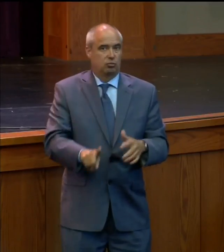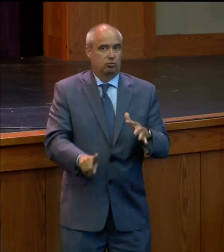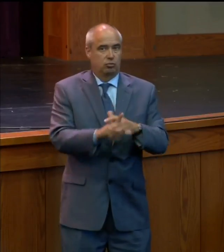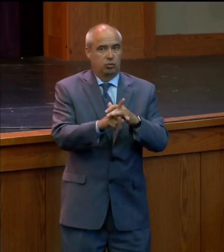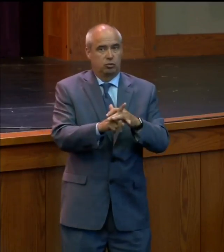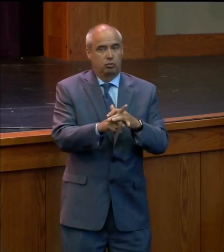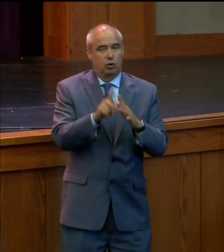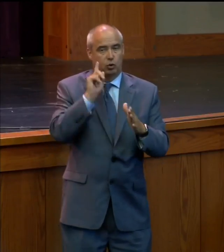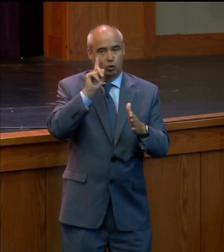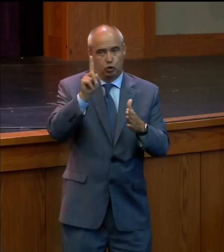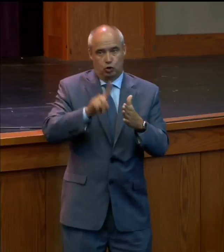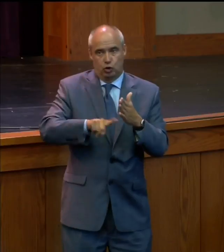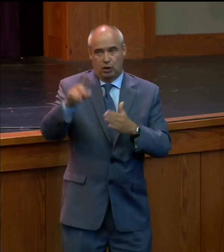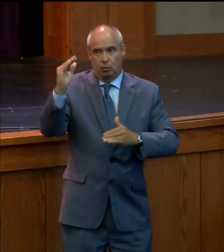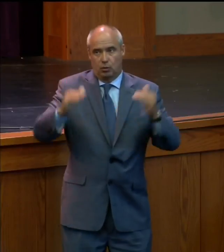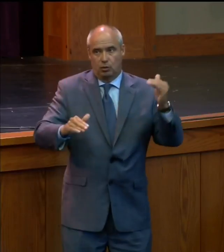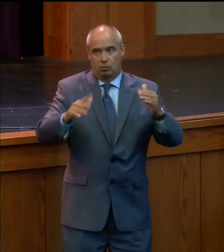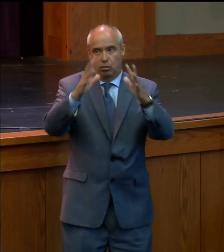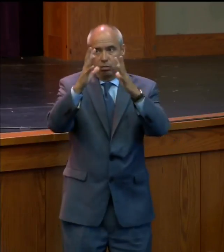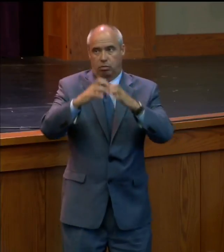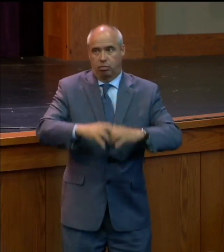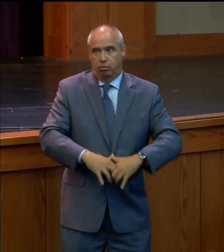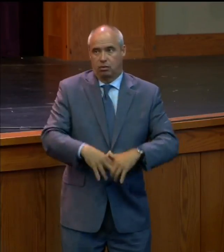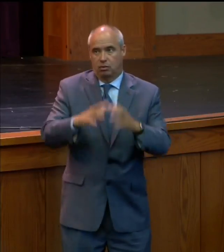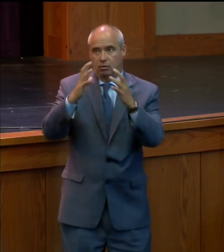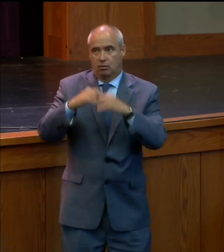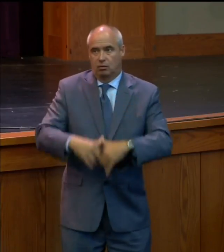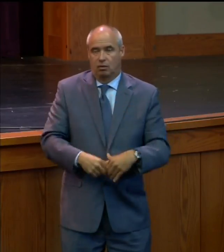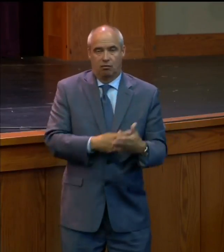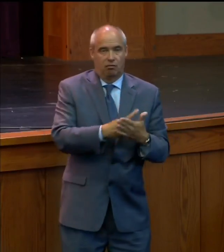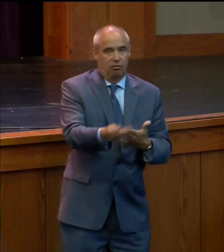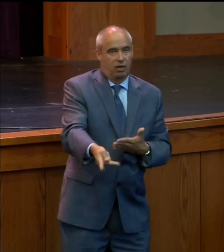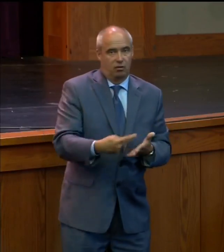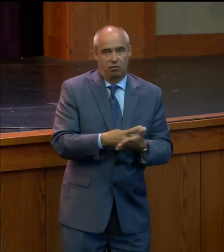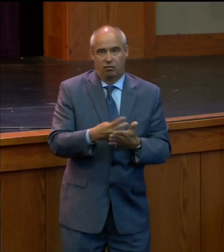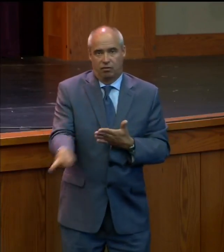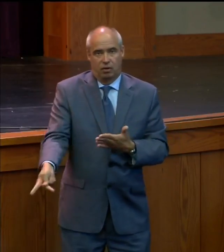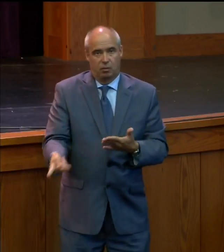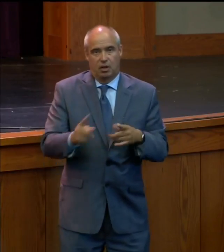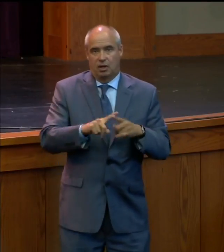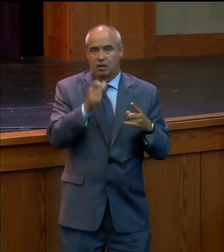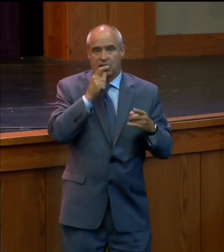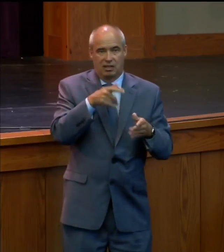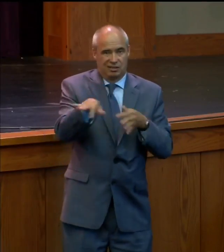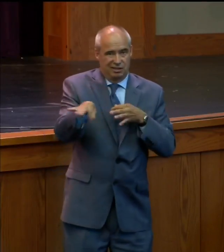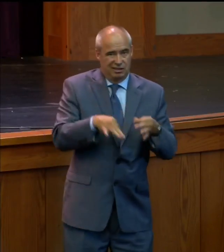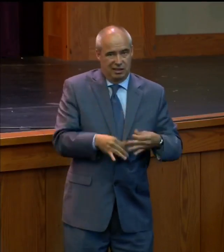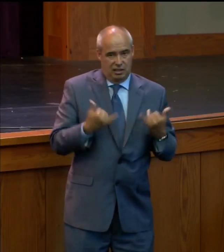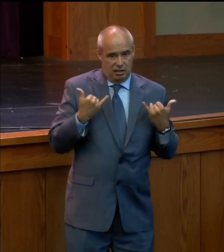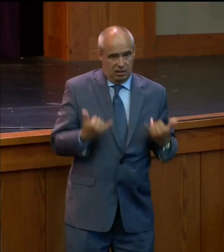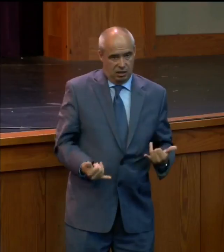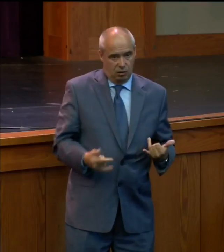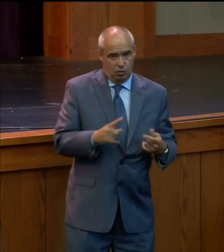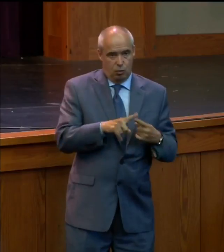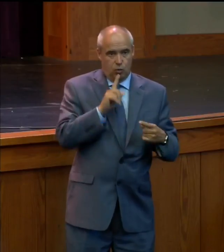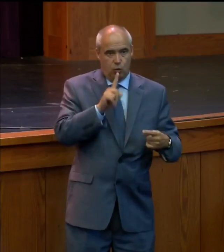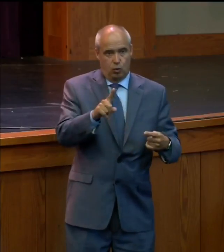COMPLETELY BREAKS DOWN AND IS NONEXISTENT. I'M NOT GOING INTO THEM NOW BUT TO COMBINE THESE PROBLEMS WE CAN